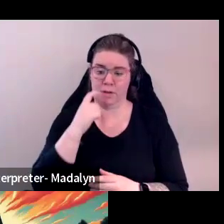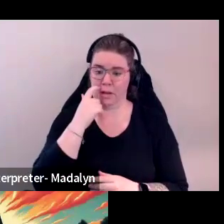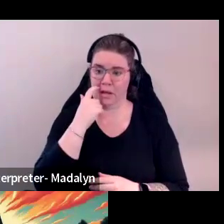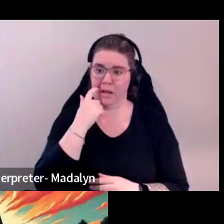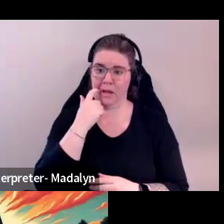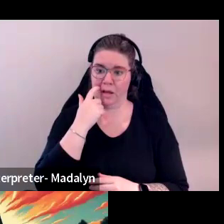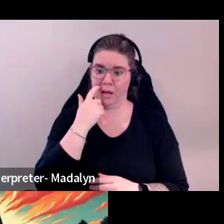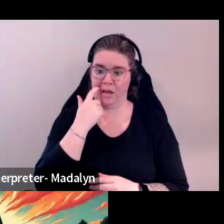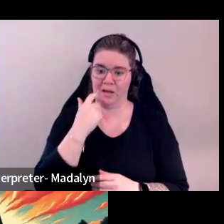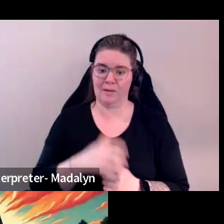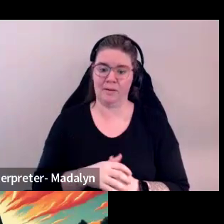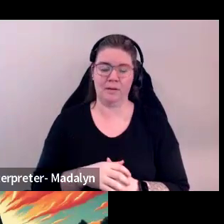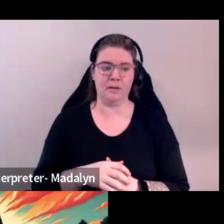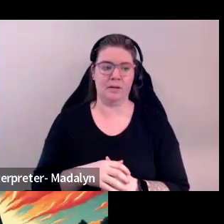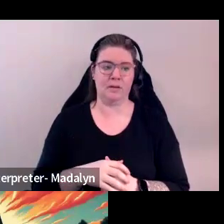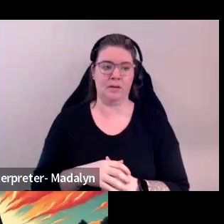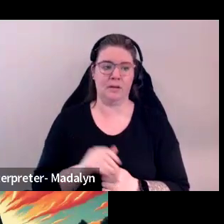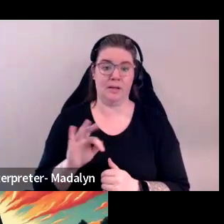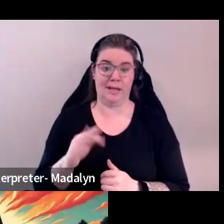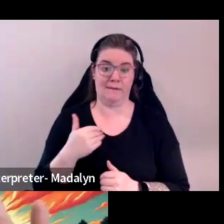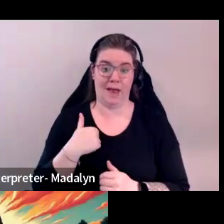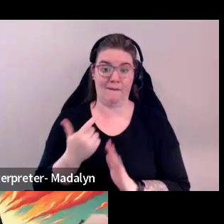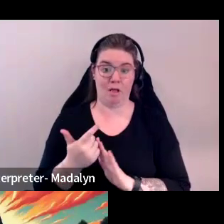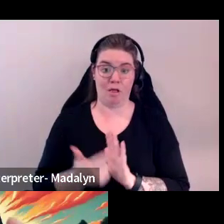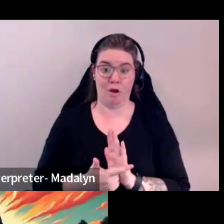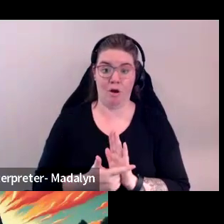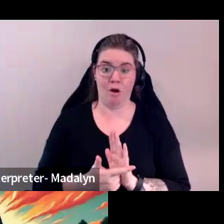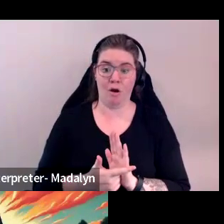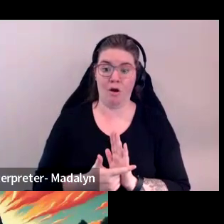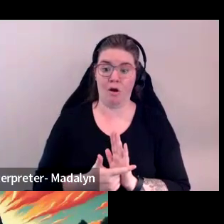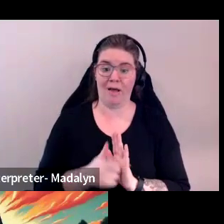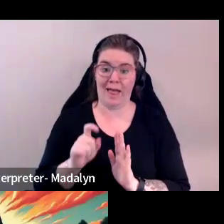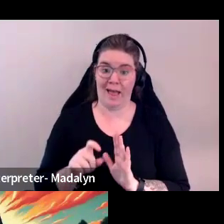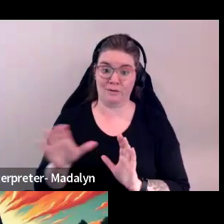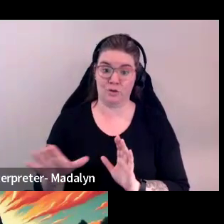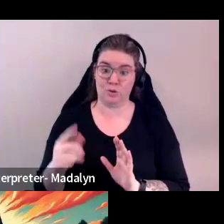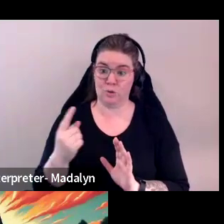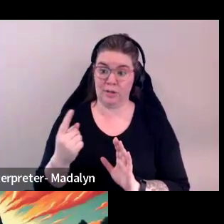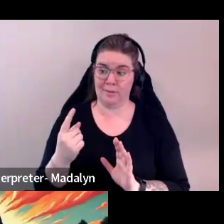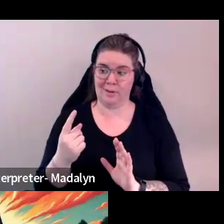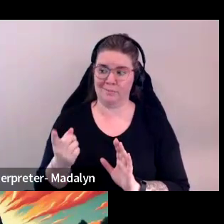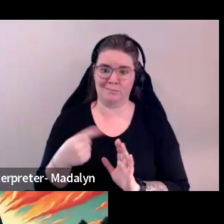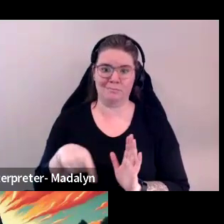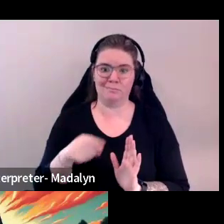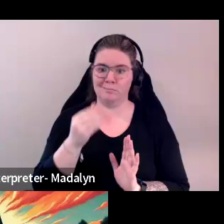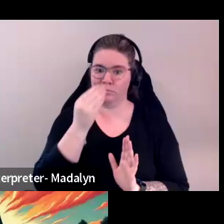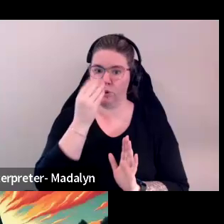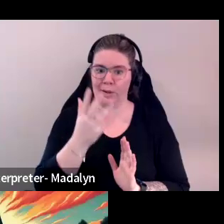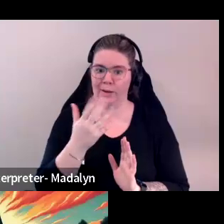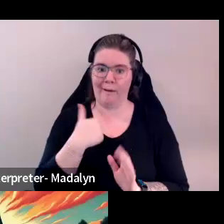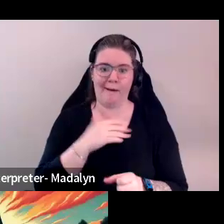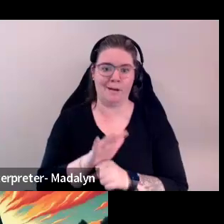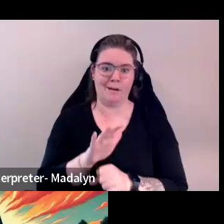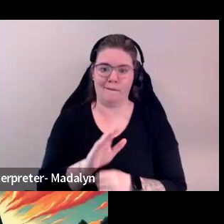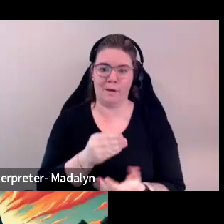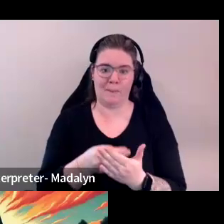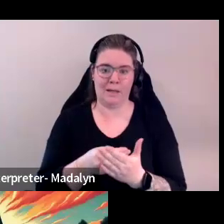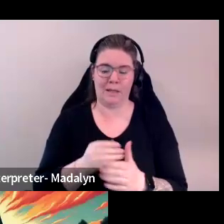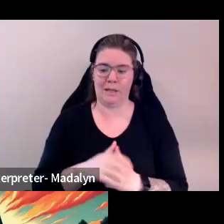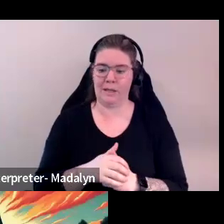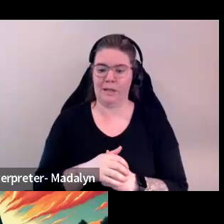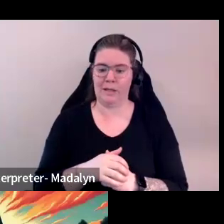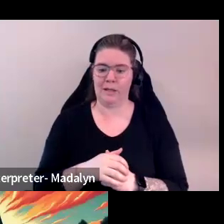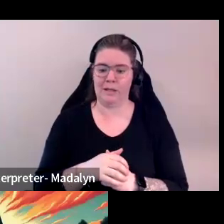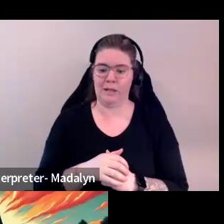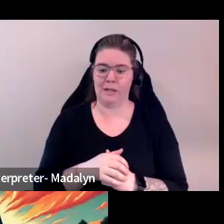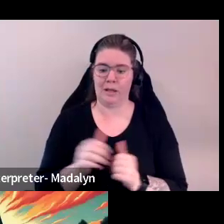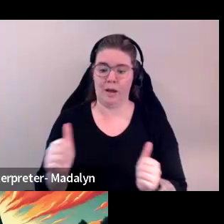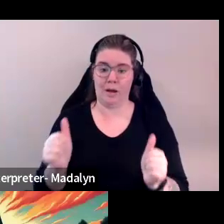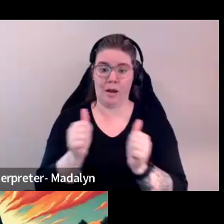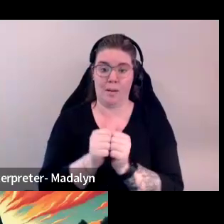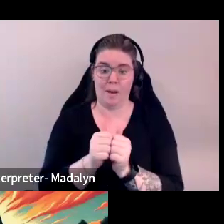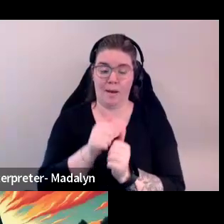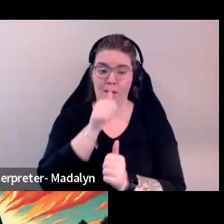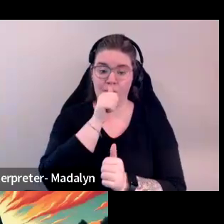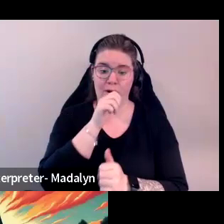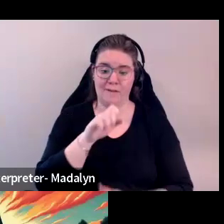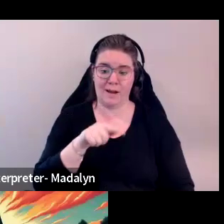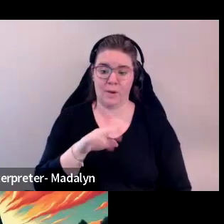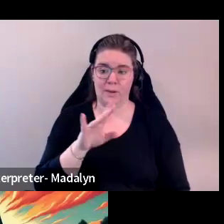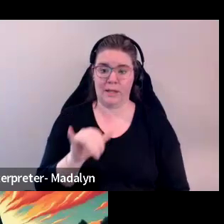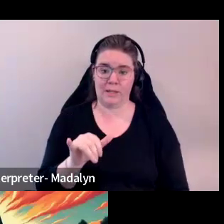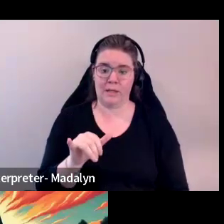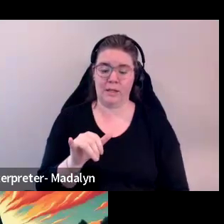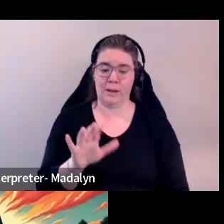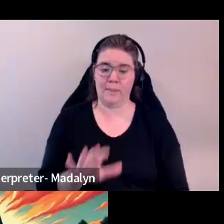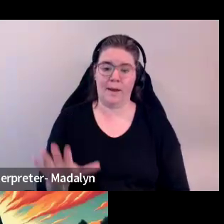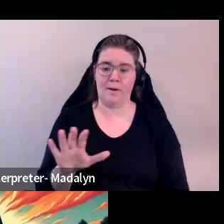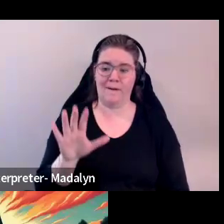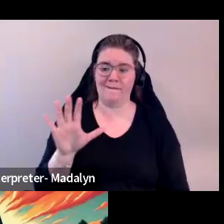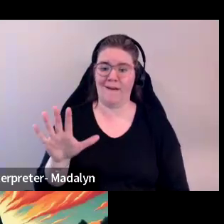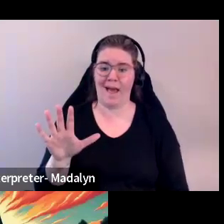Tom Olin: if you have a law that says that you, they have to do something they don't care. They have enough money. We're talking about a combined amount of private equity that that's around 5 trillion dollars.